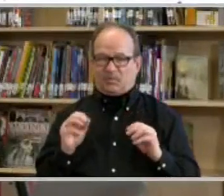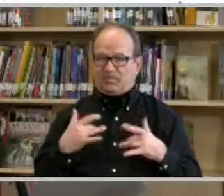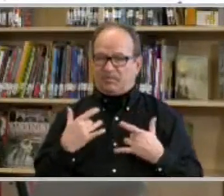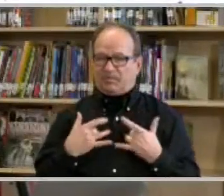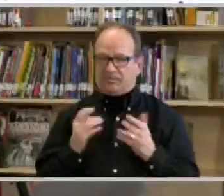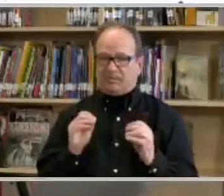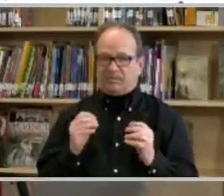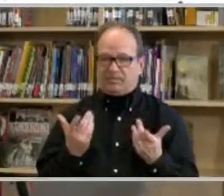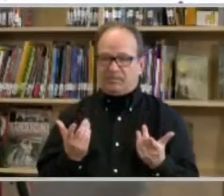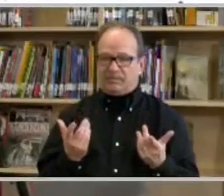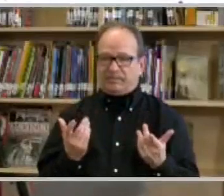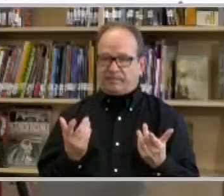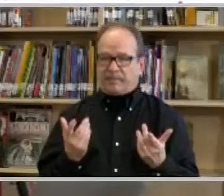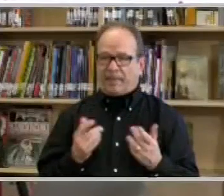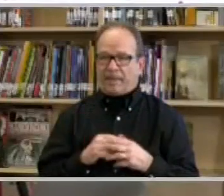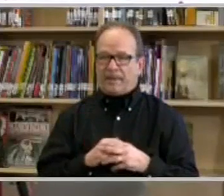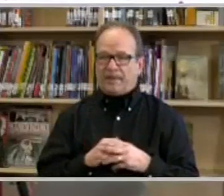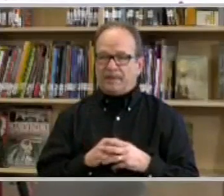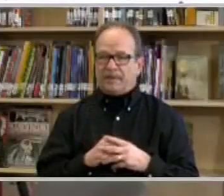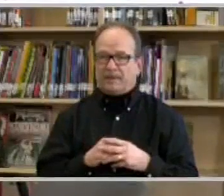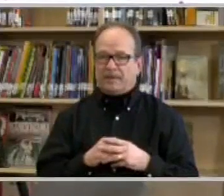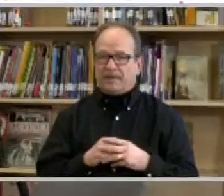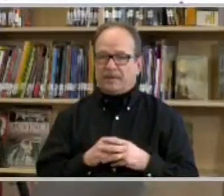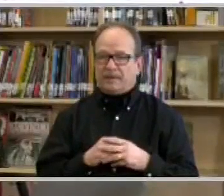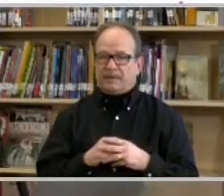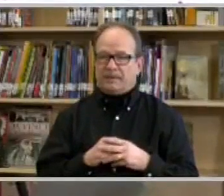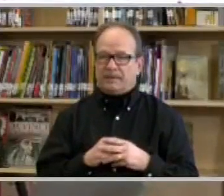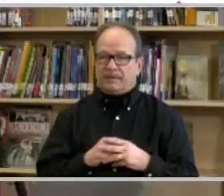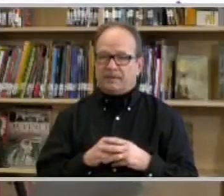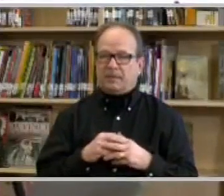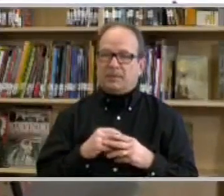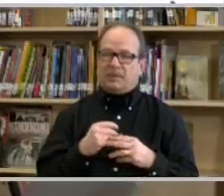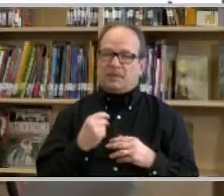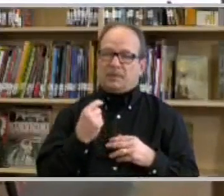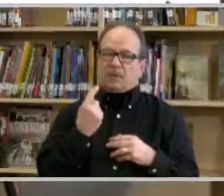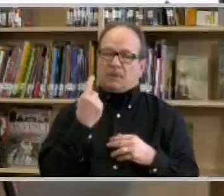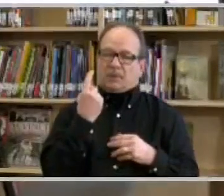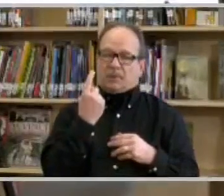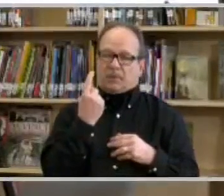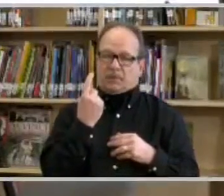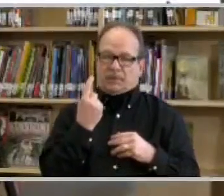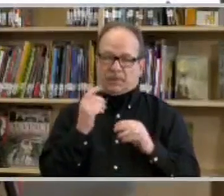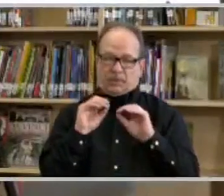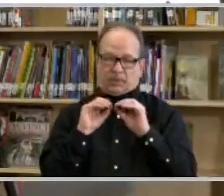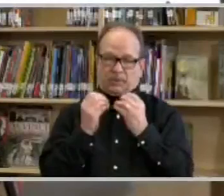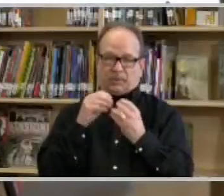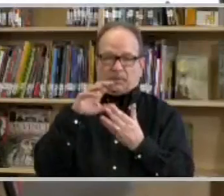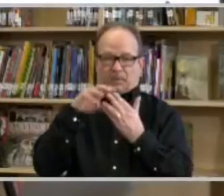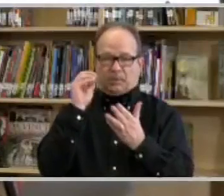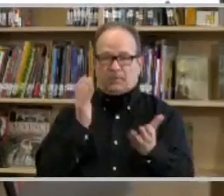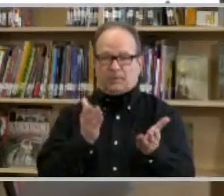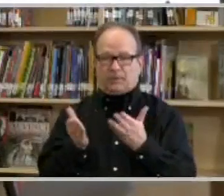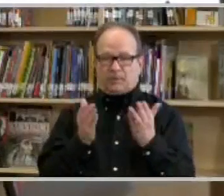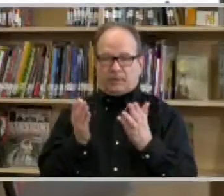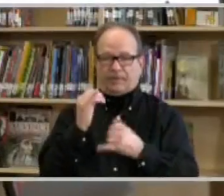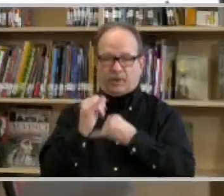COMMUNITY RESPONSIBILITY. SO AN ORGANIZATION THAT I KNOW OF LEARN SERVE INTERNATIONAL